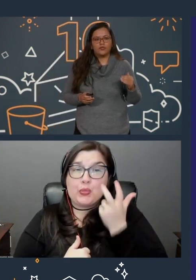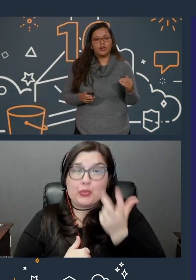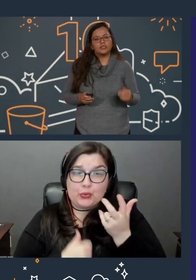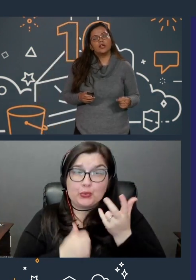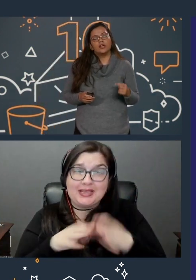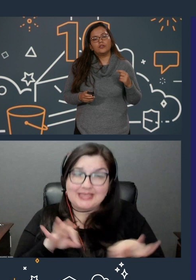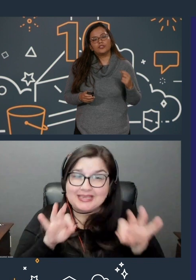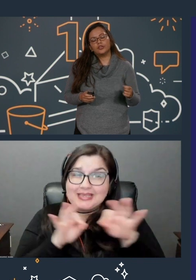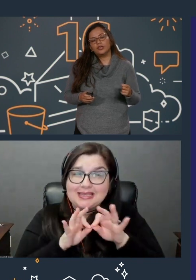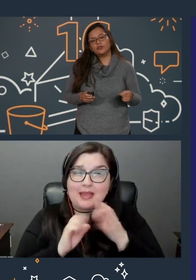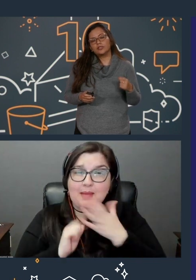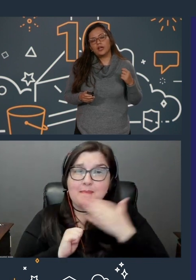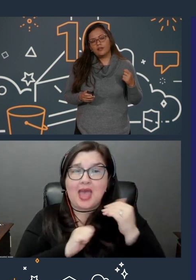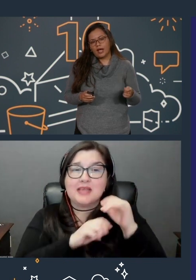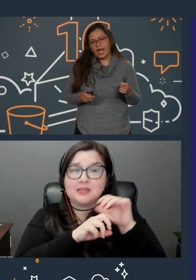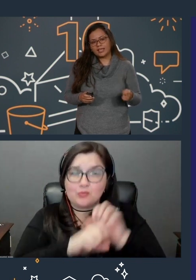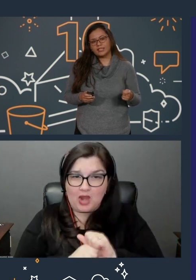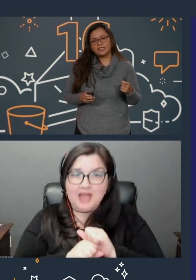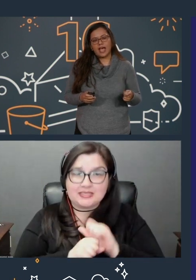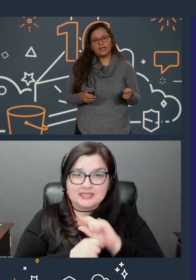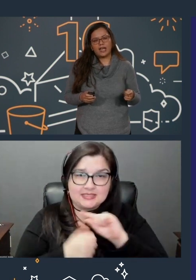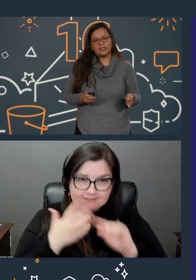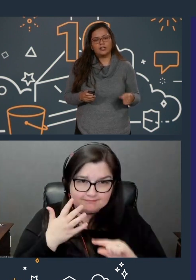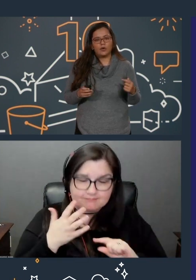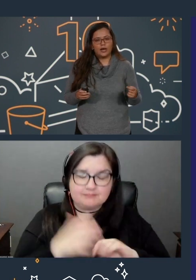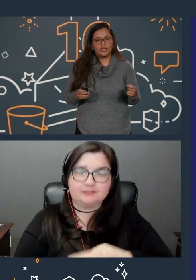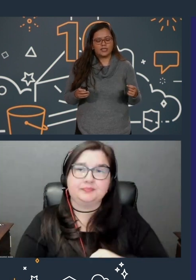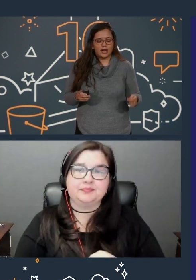First, you should use Access Analyzer to understand